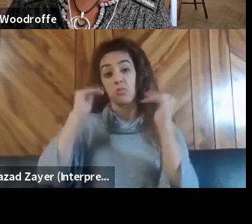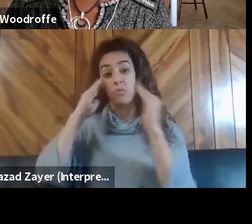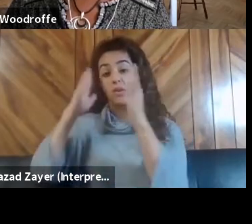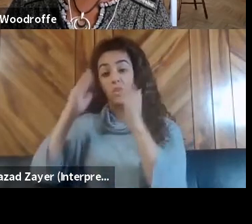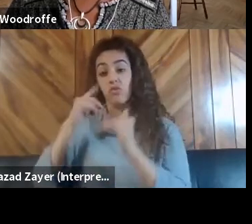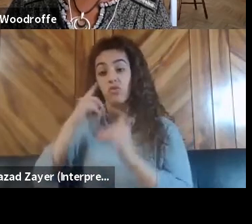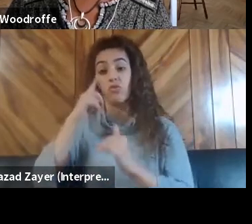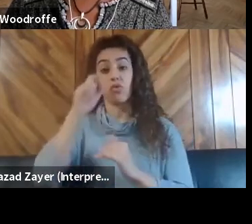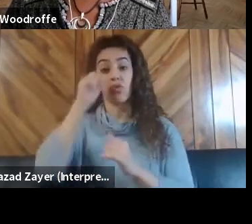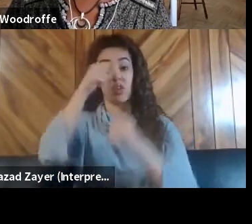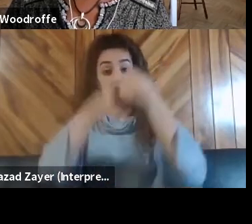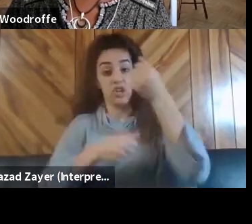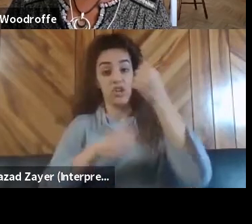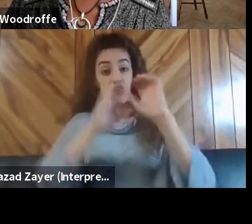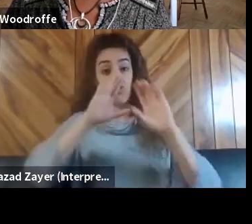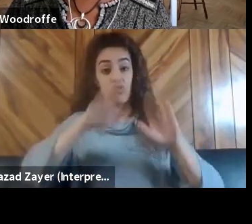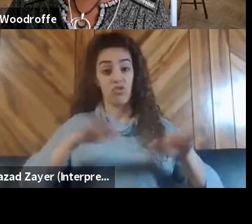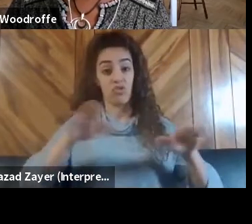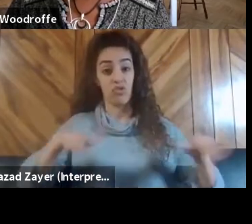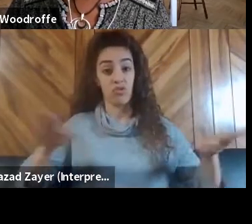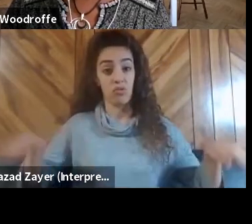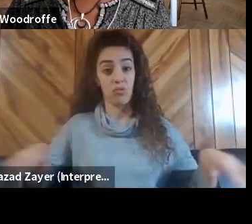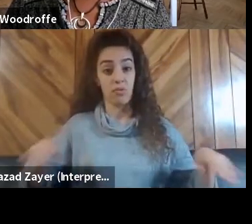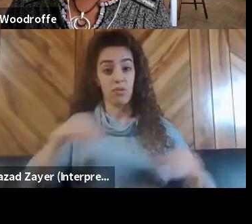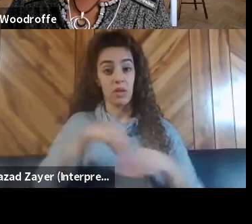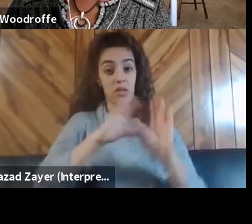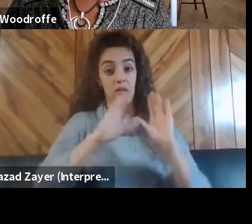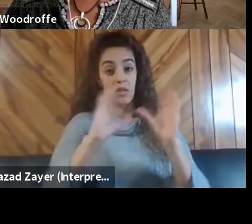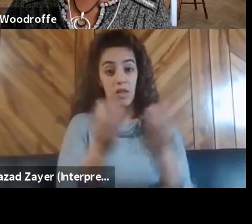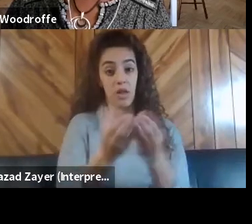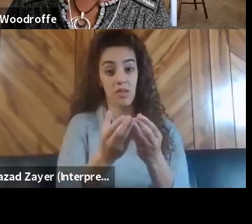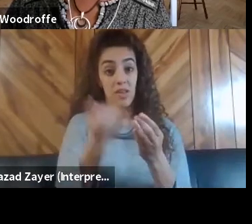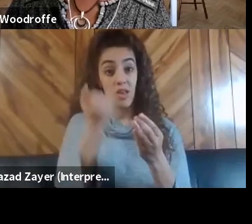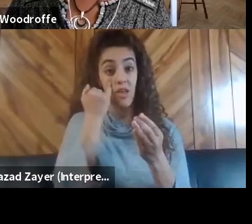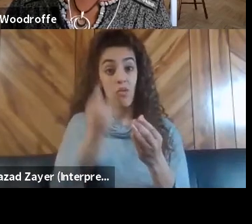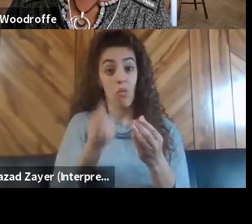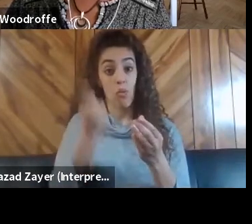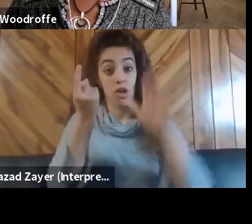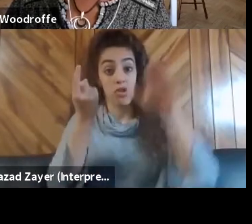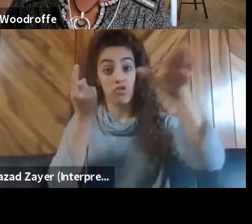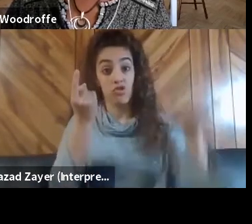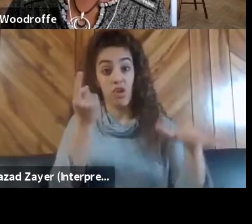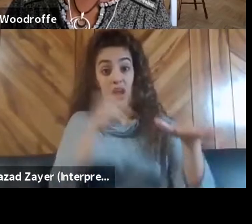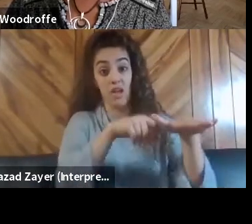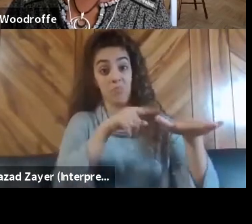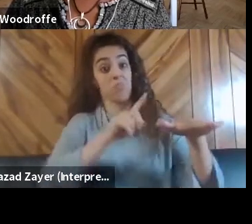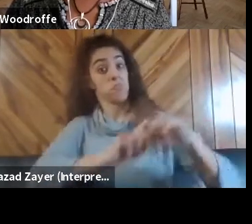child is different then in Instead of embracing that